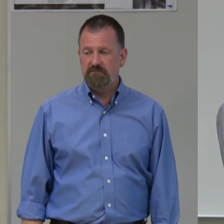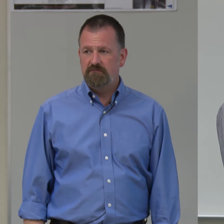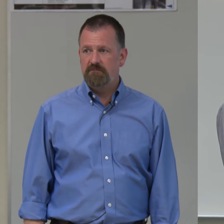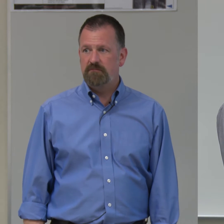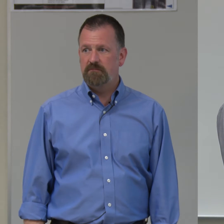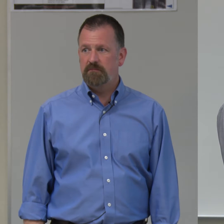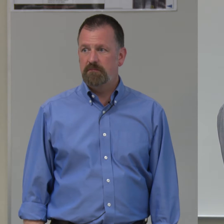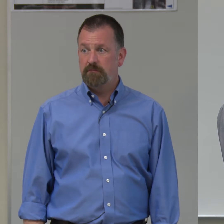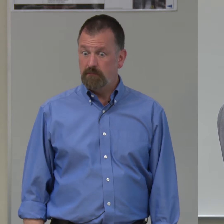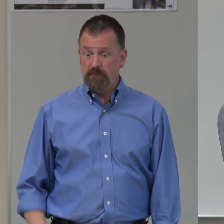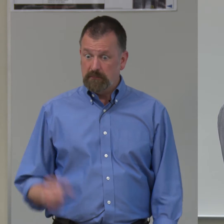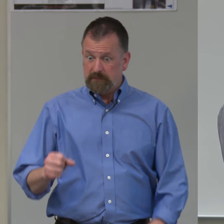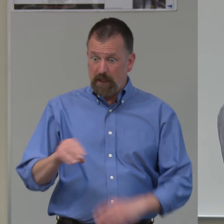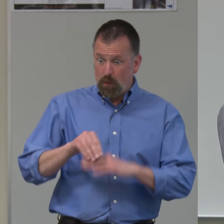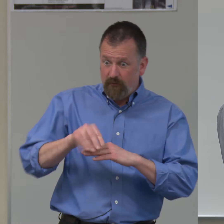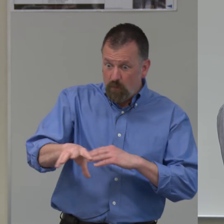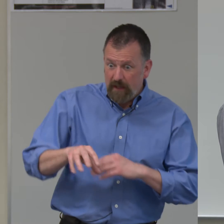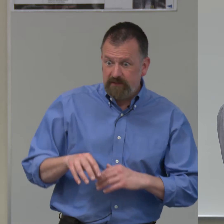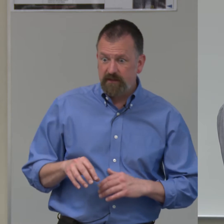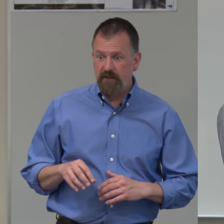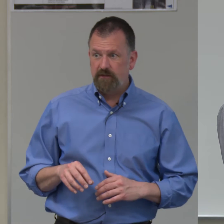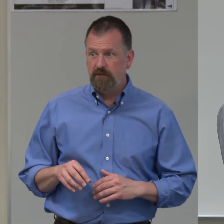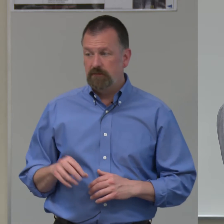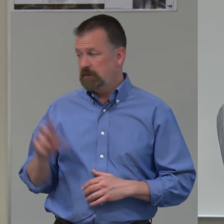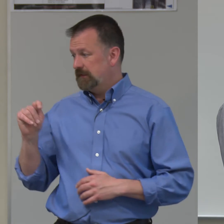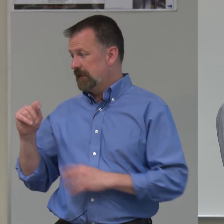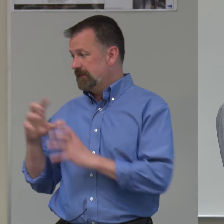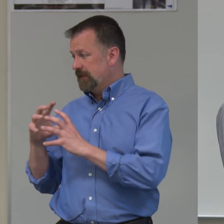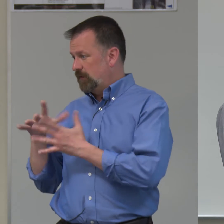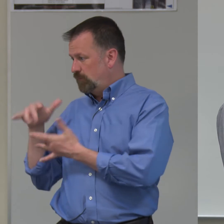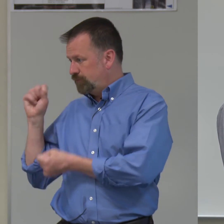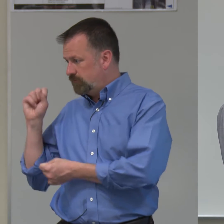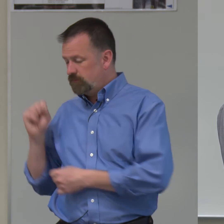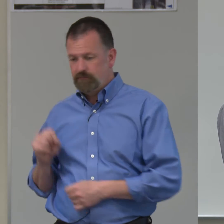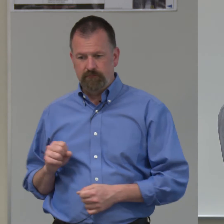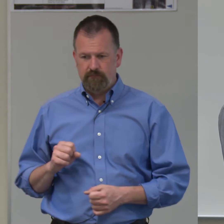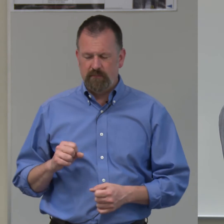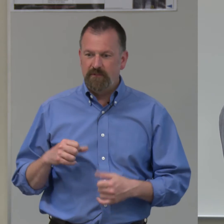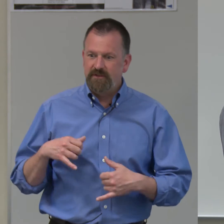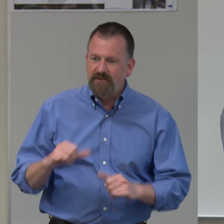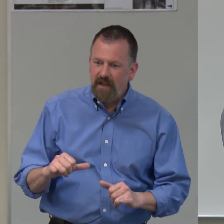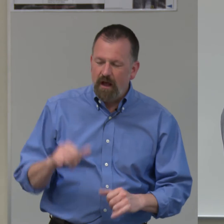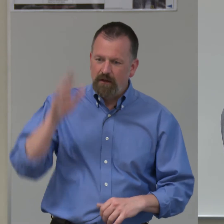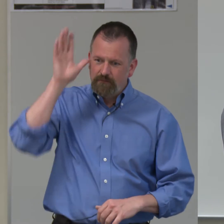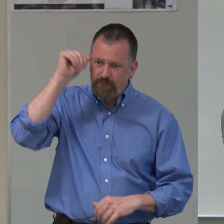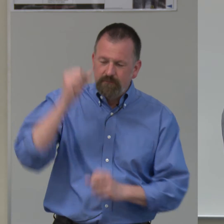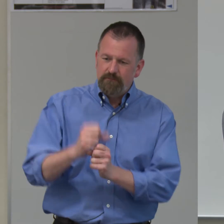so, even though these have been irradiated, in the absence of the T cells, these continue to grow,